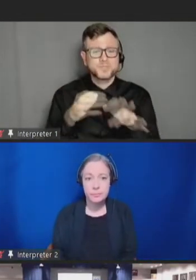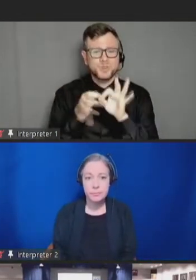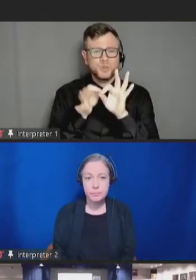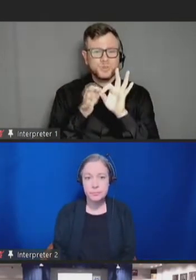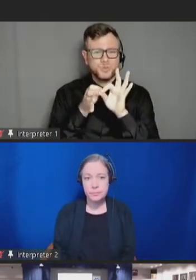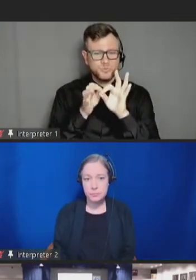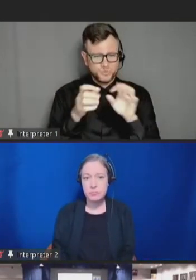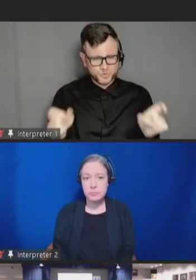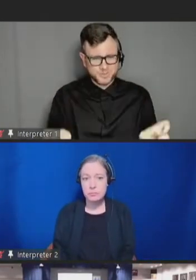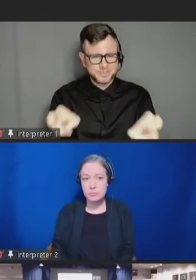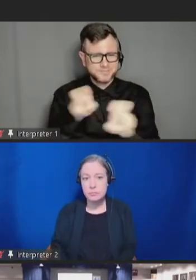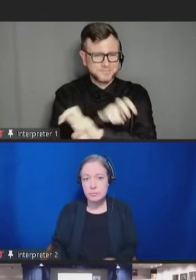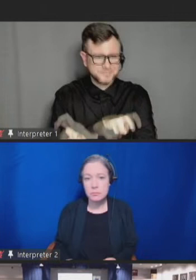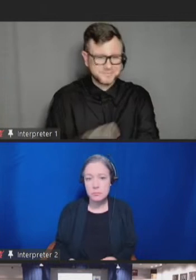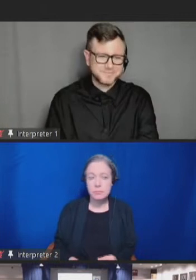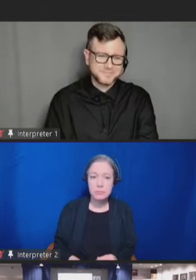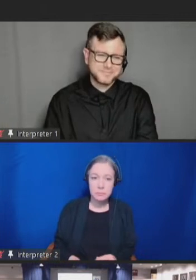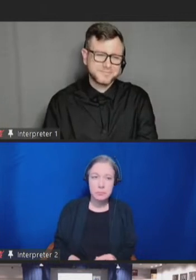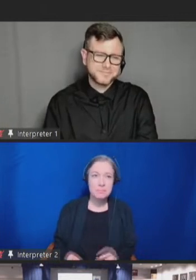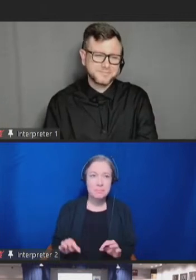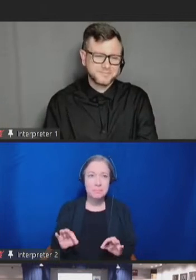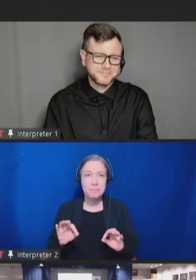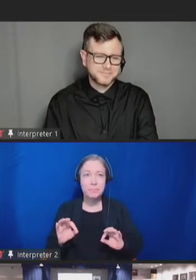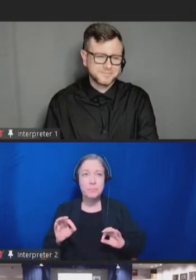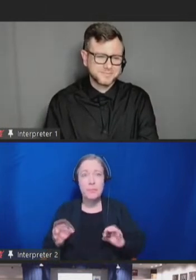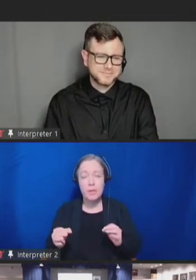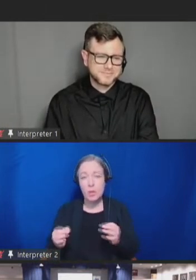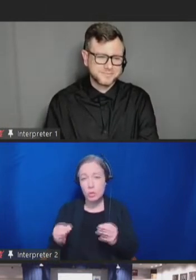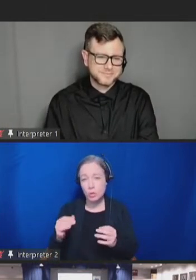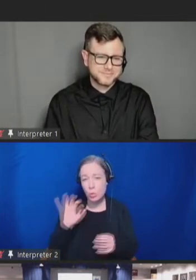So, the white paper group had some additional conclusions.